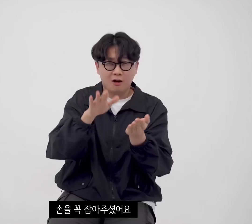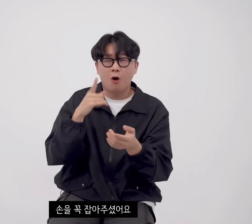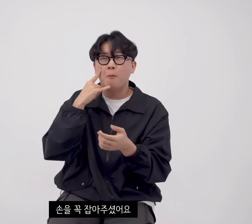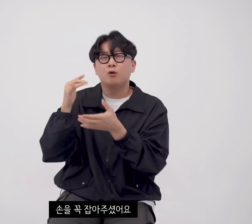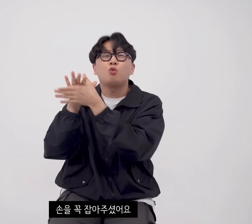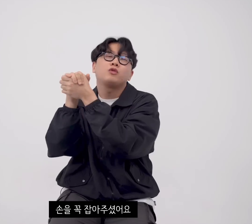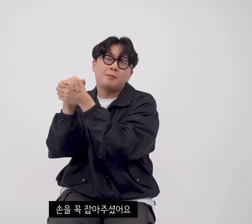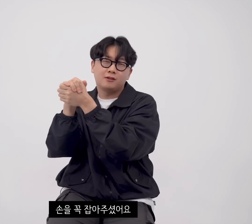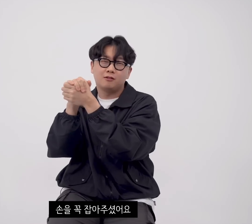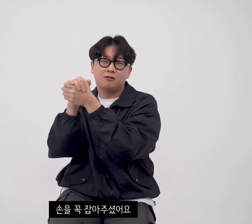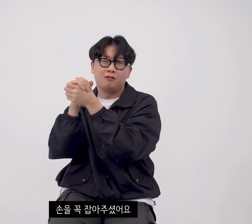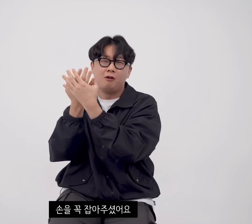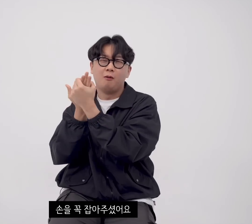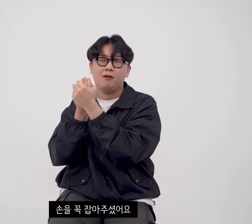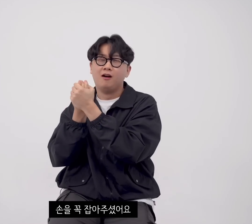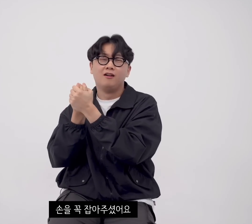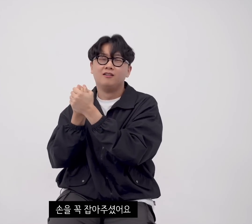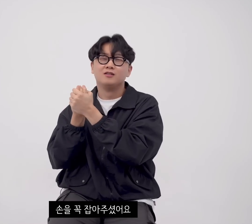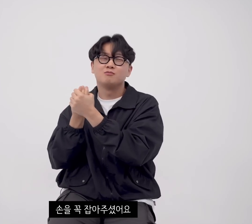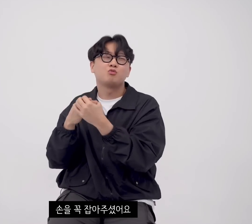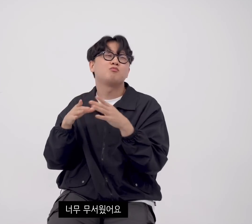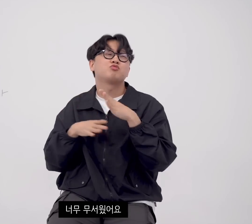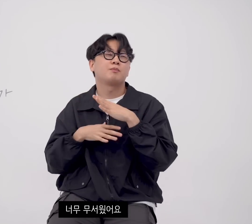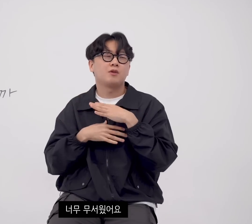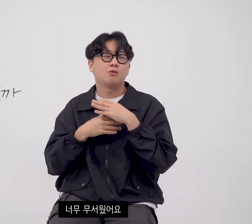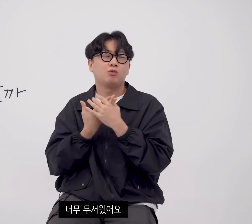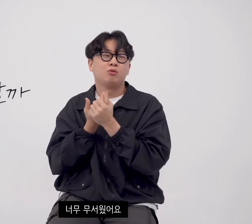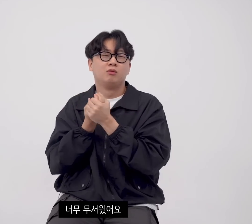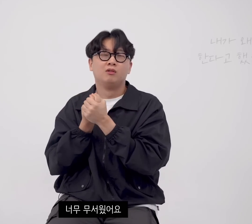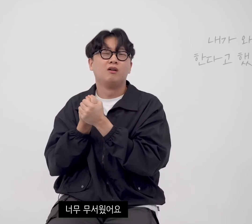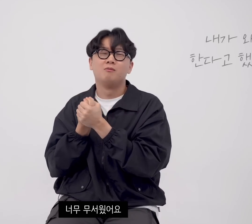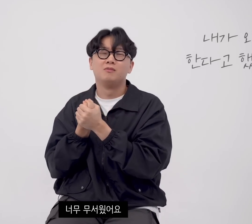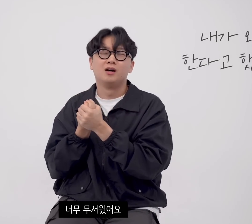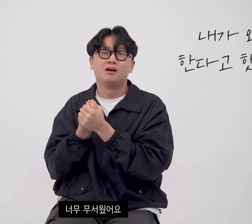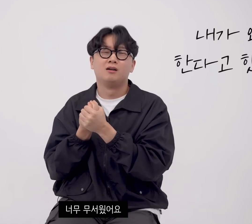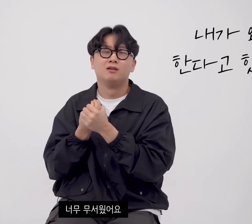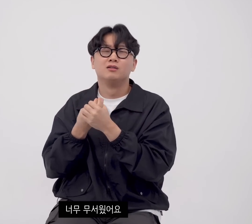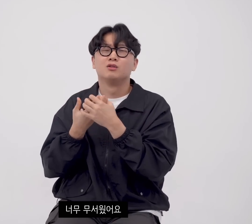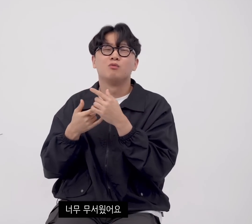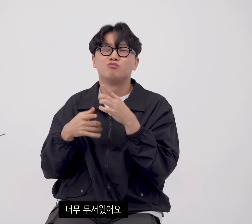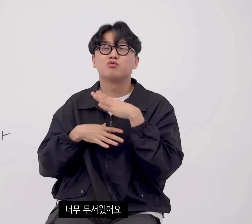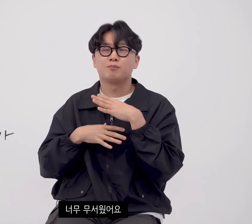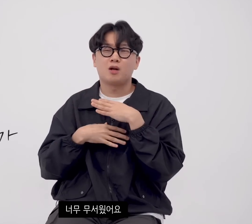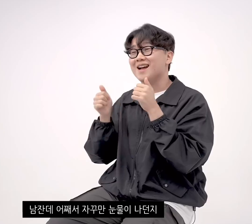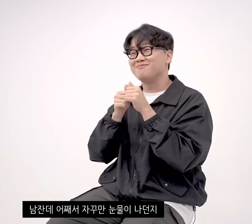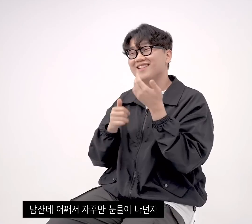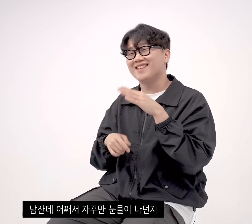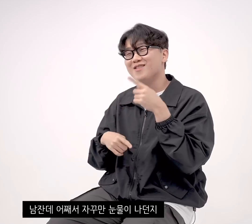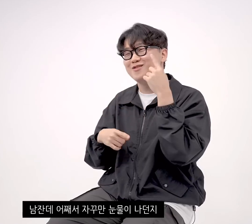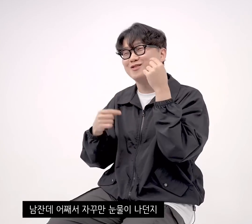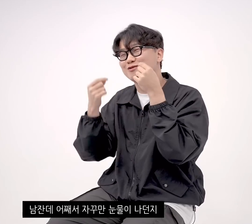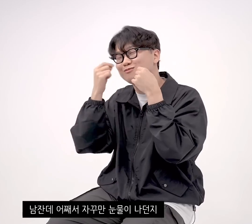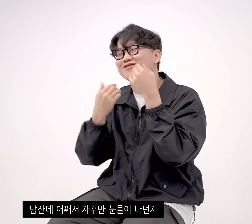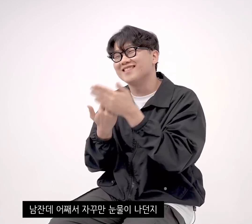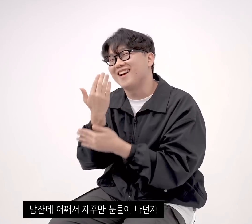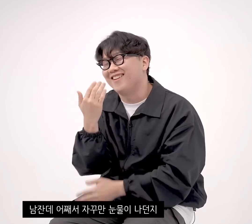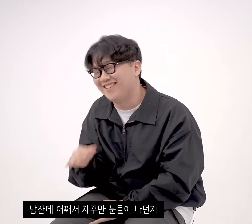held my hand tightly. I was so scared that I wouldn't have the surgery. Why did I say I would do it? Should I just live like this? I’m just a guy, so why do I keep crying?